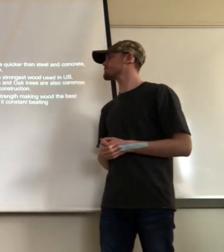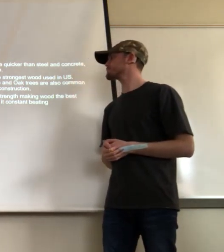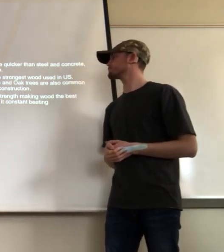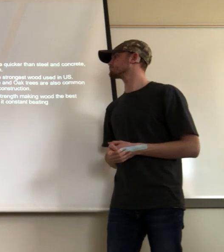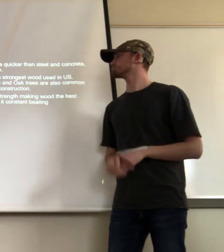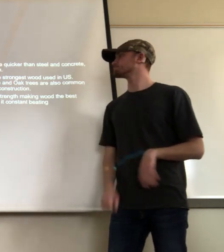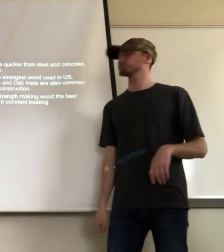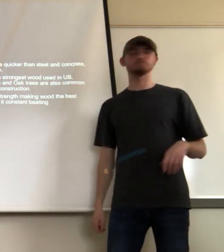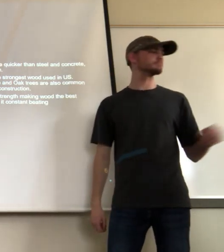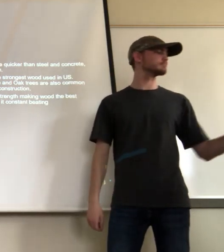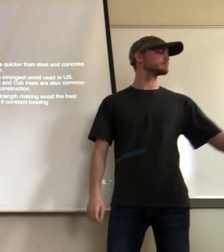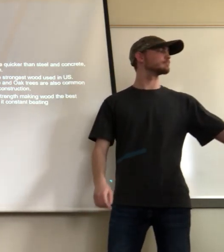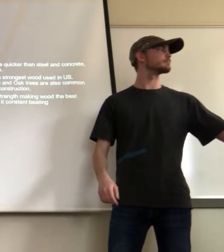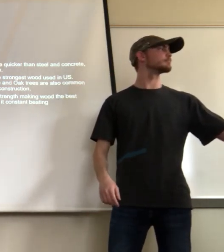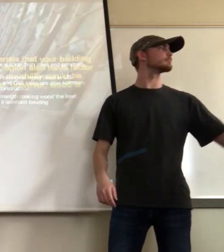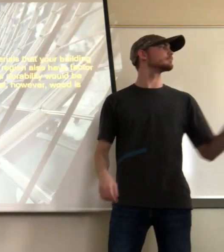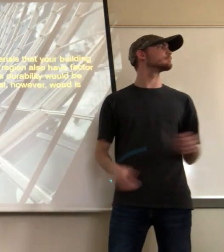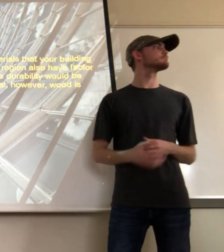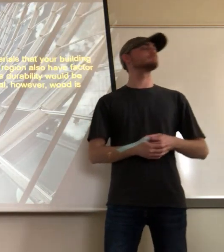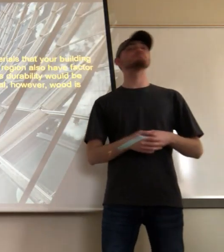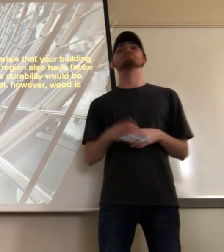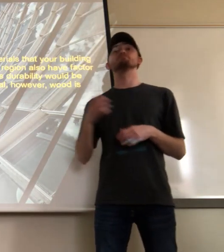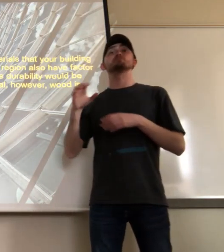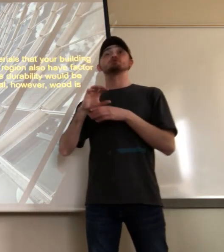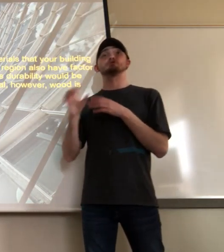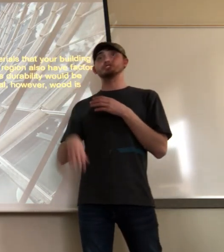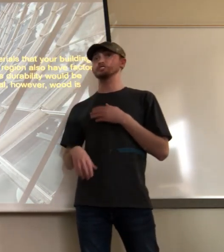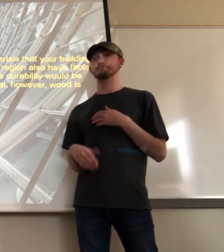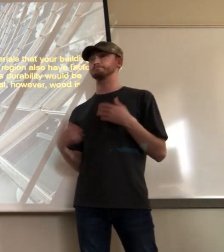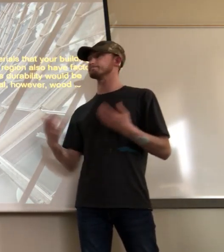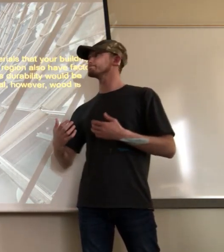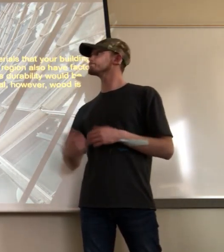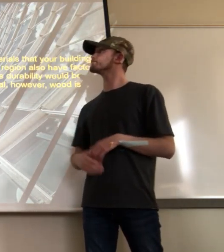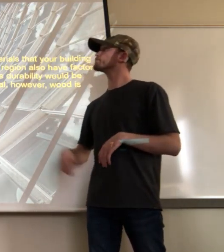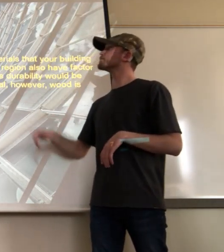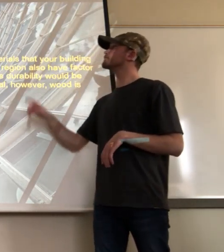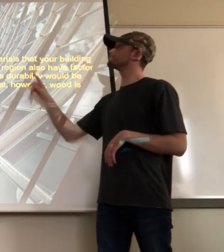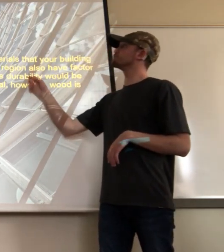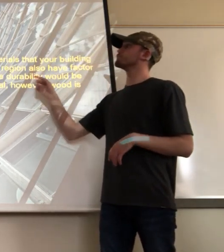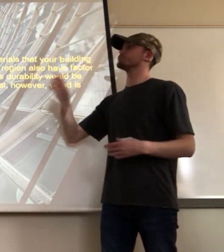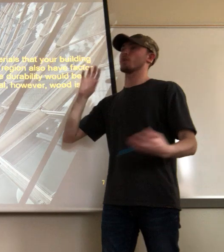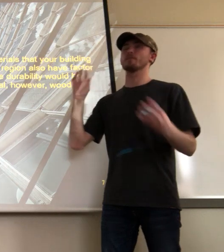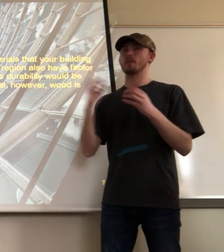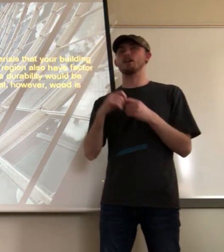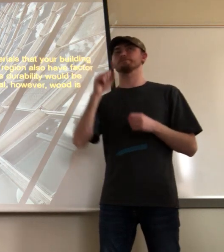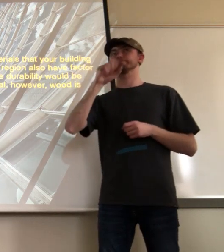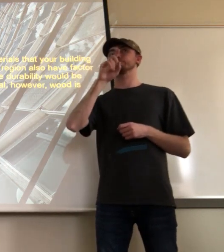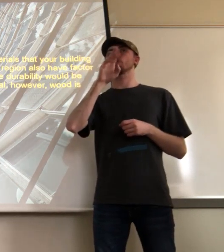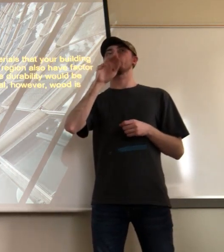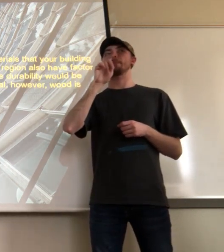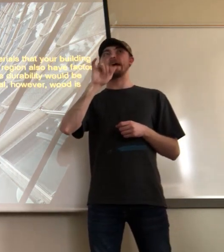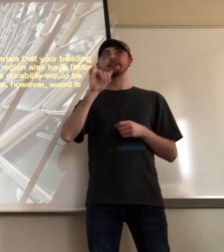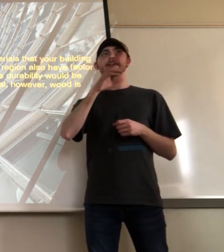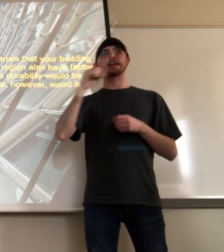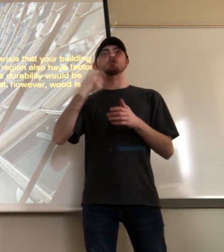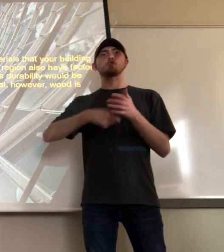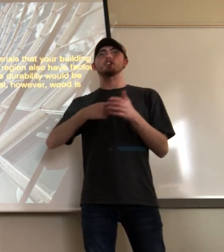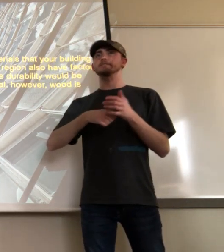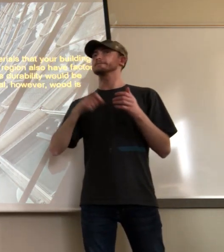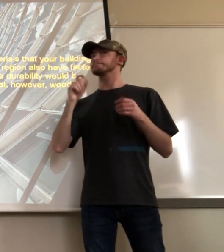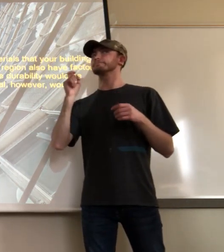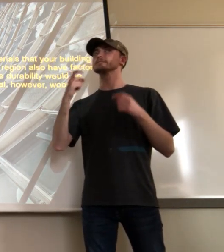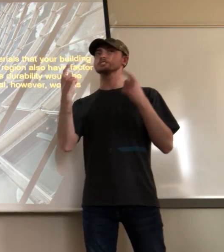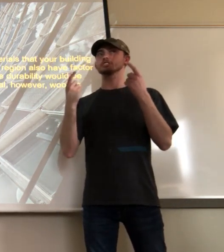Great in tensile strength making wood the best material to use if its constant beating.